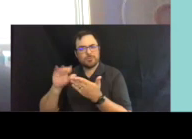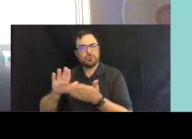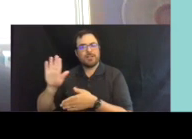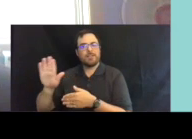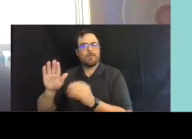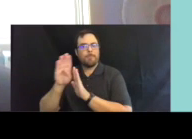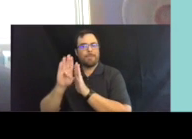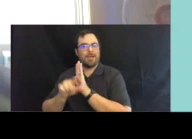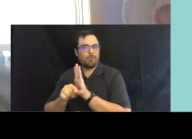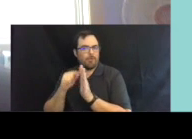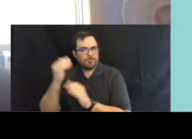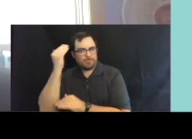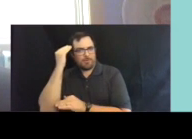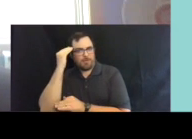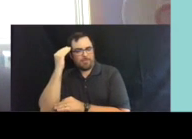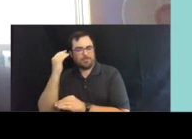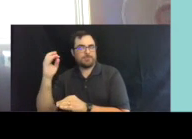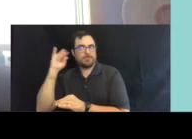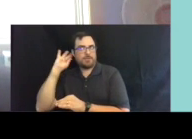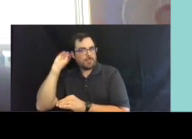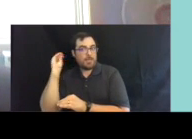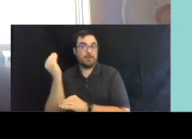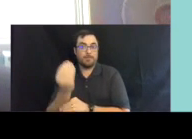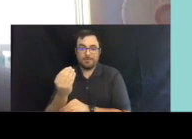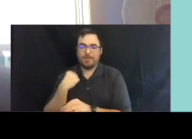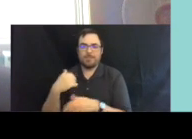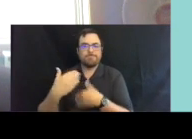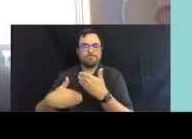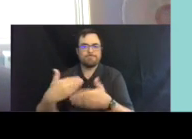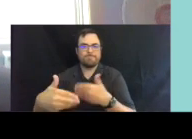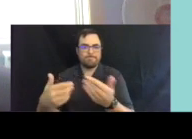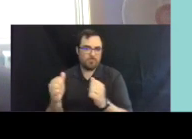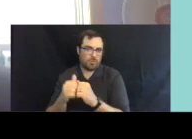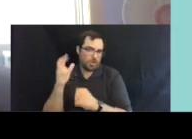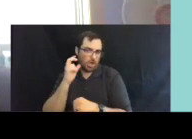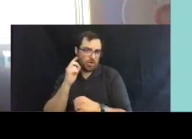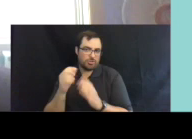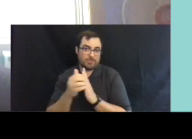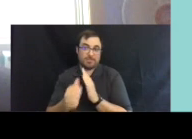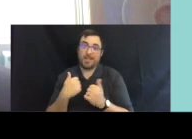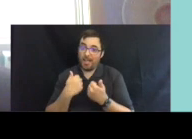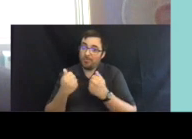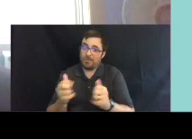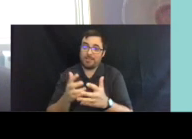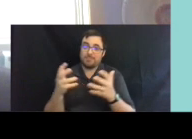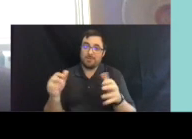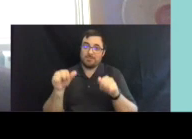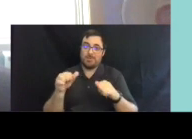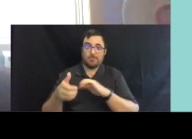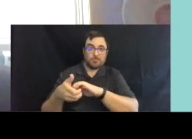and work on some more of my auditory skills. But I would try as much as I could to collaborate with others on the team,